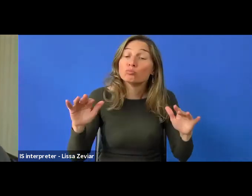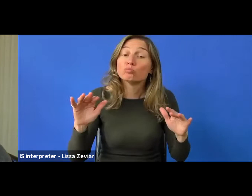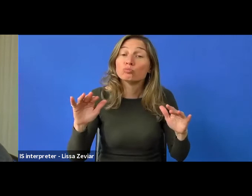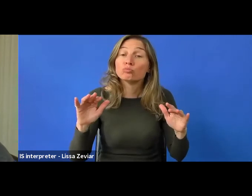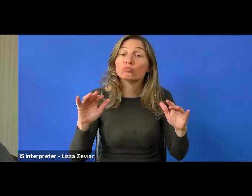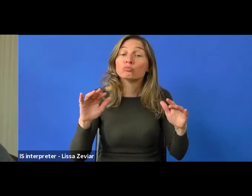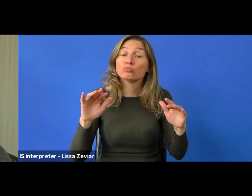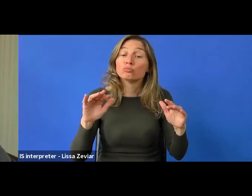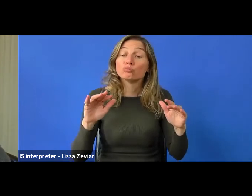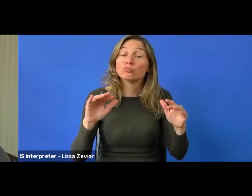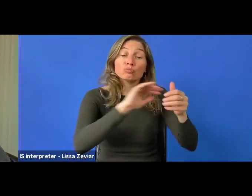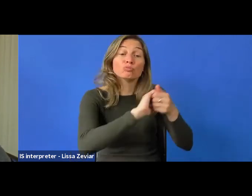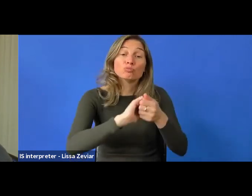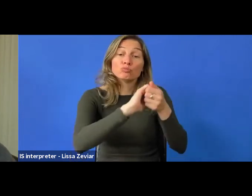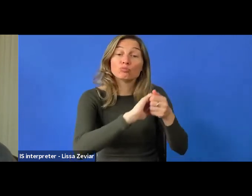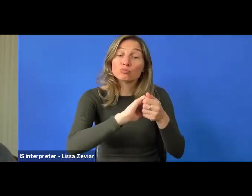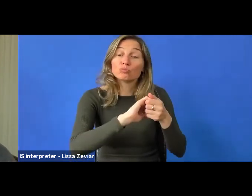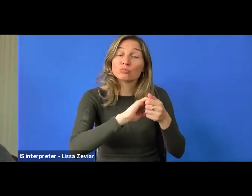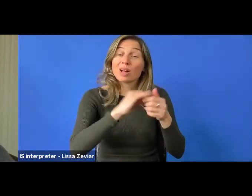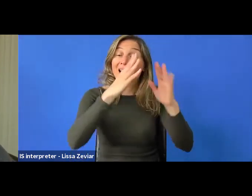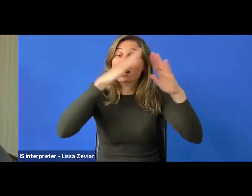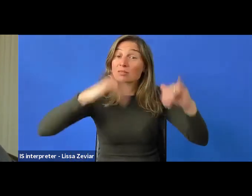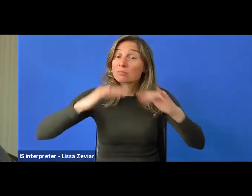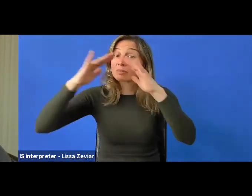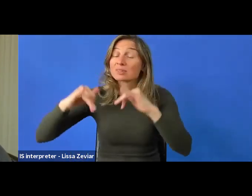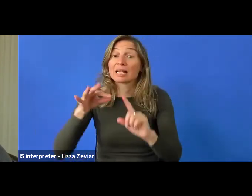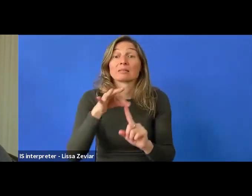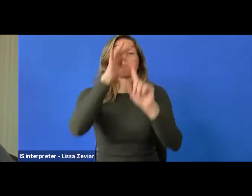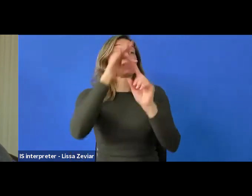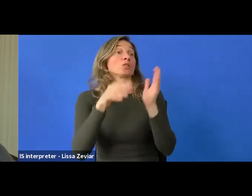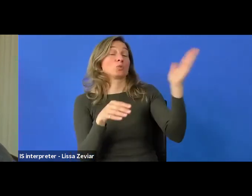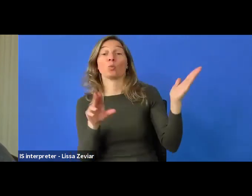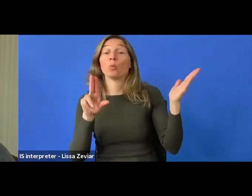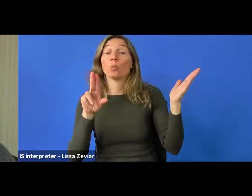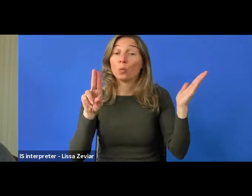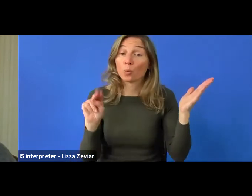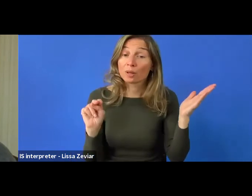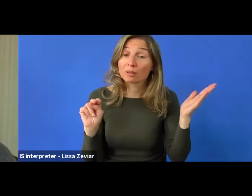about the violence and discrimination against women and girls with disabilities.